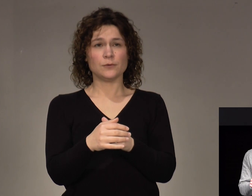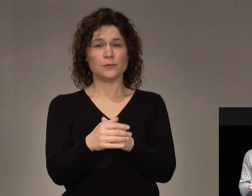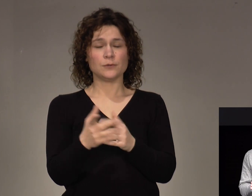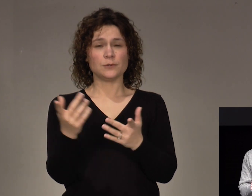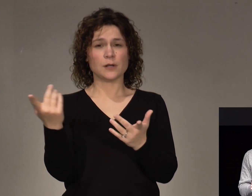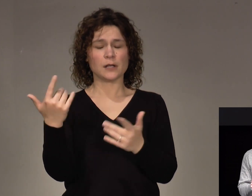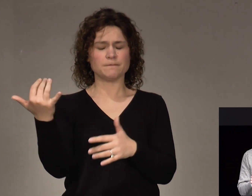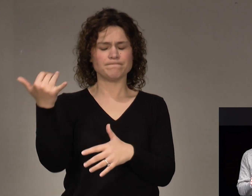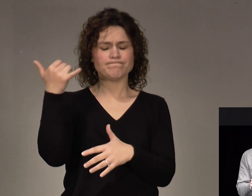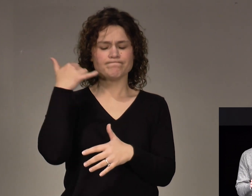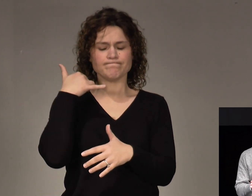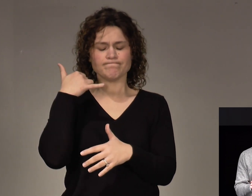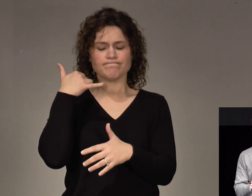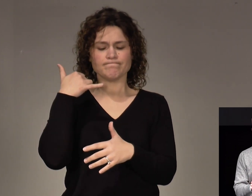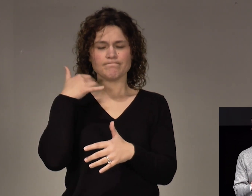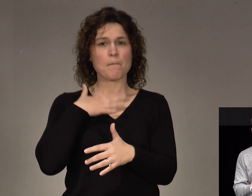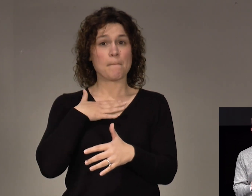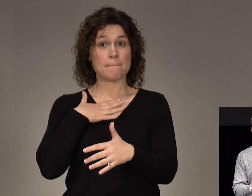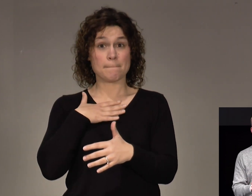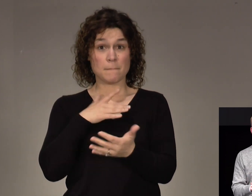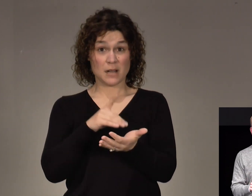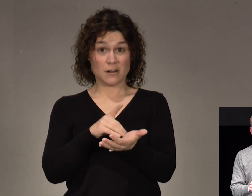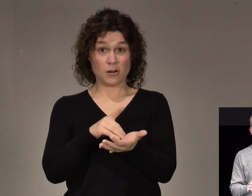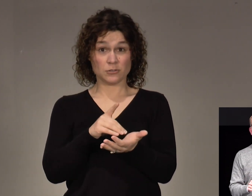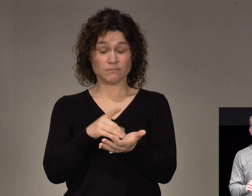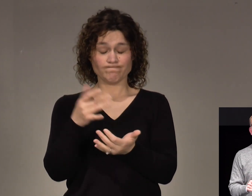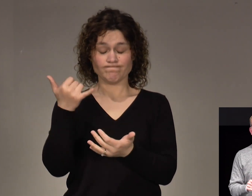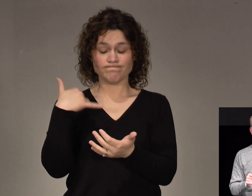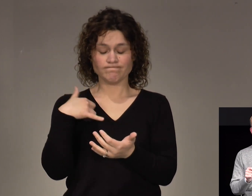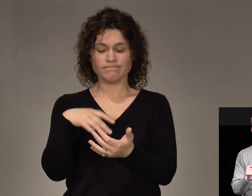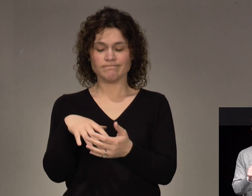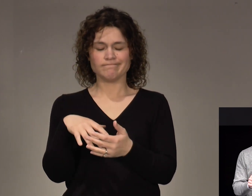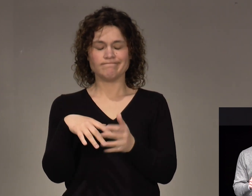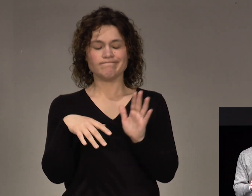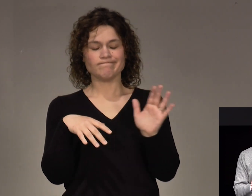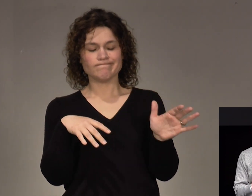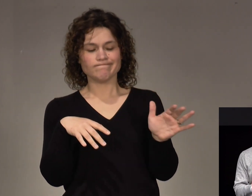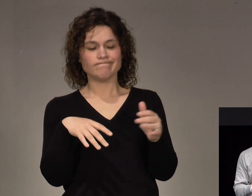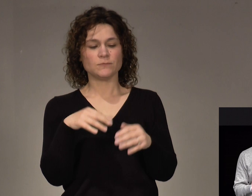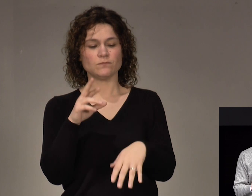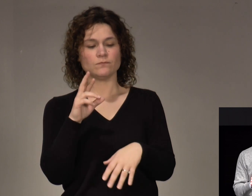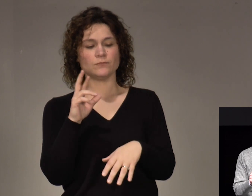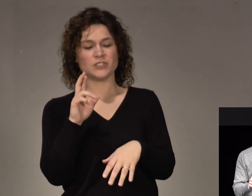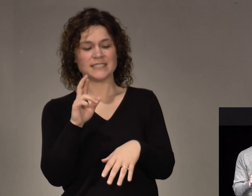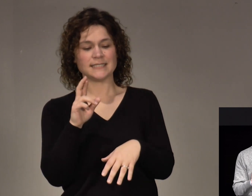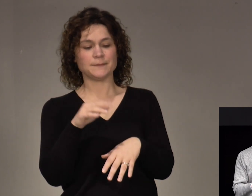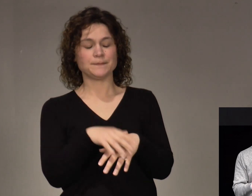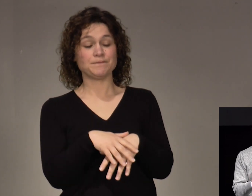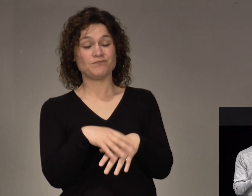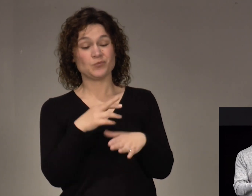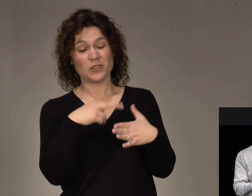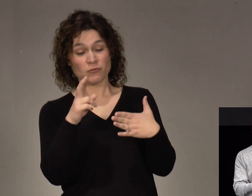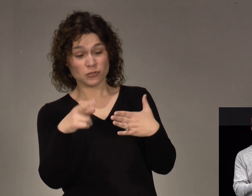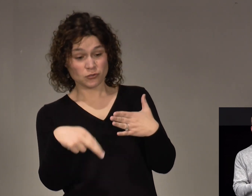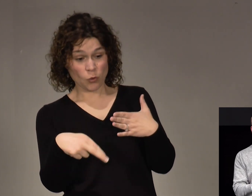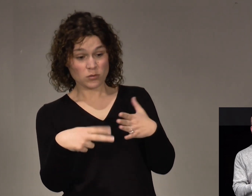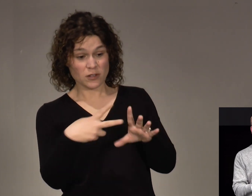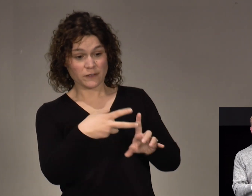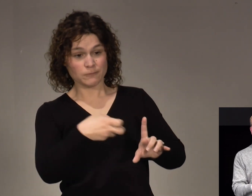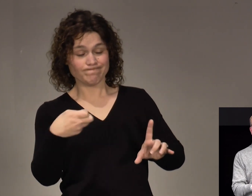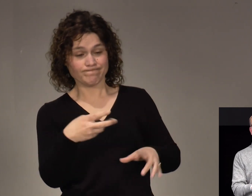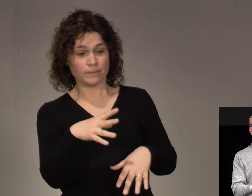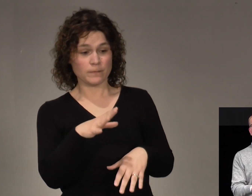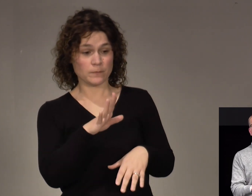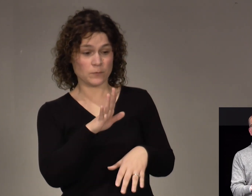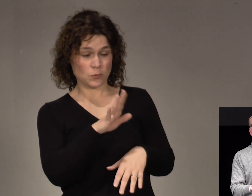call from my doctor and he says to me, "We got the results of your biopsy Randy and